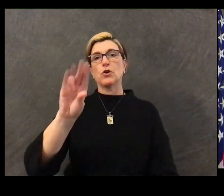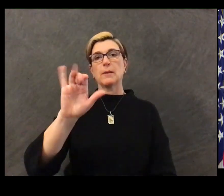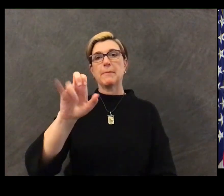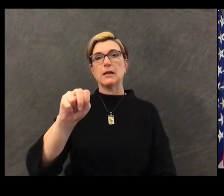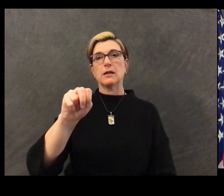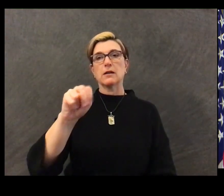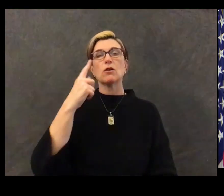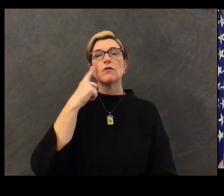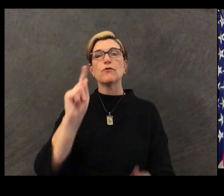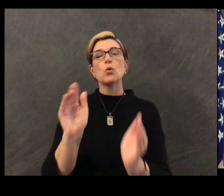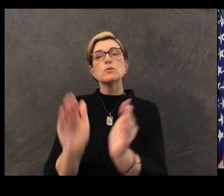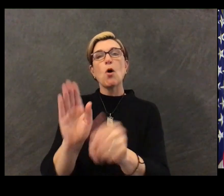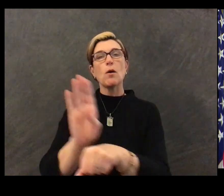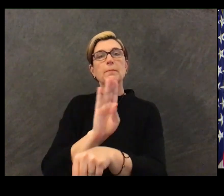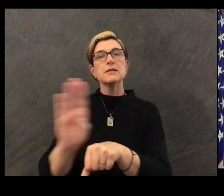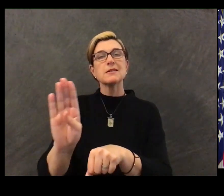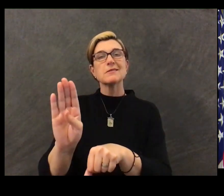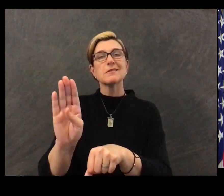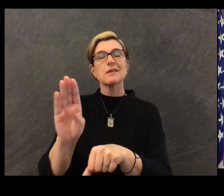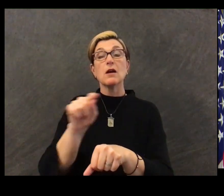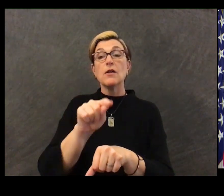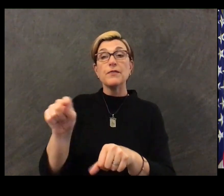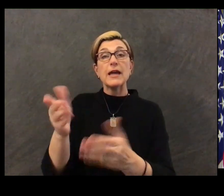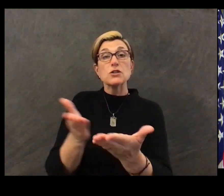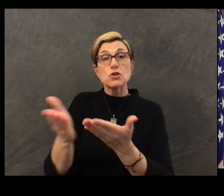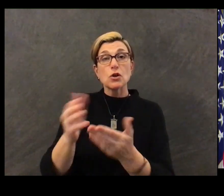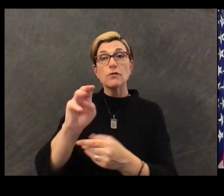institutions that serve minority and distressed communities are very